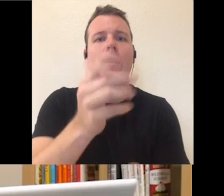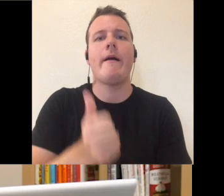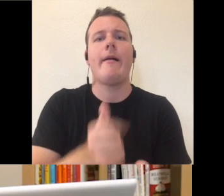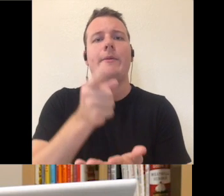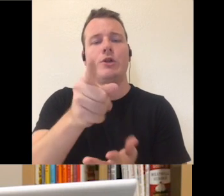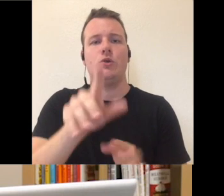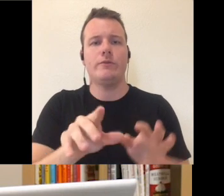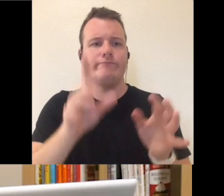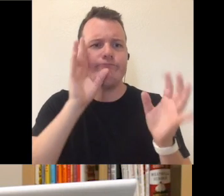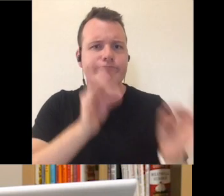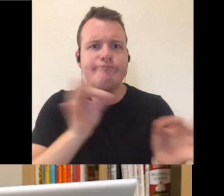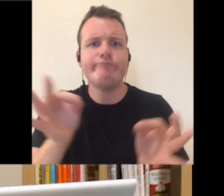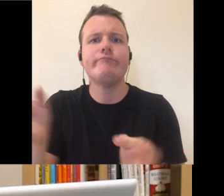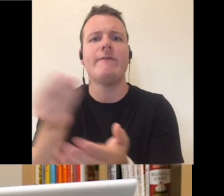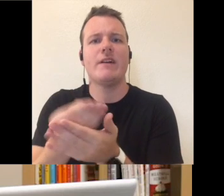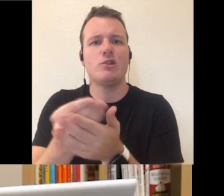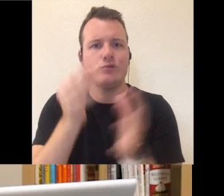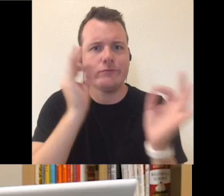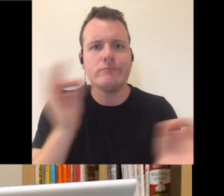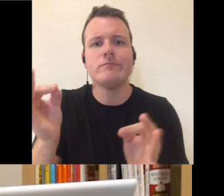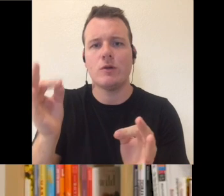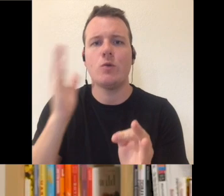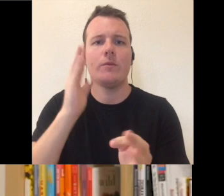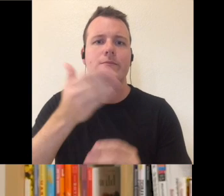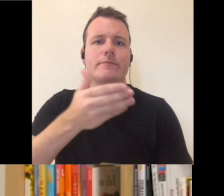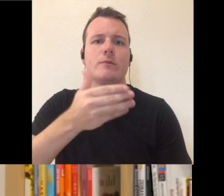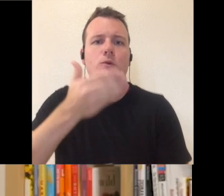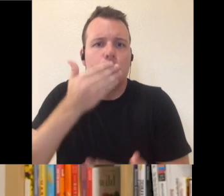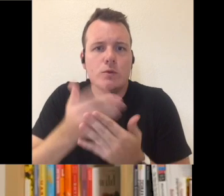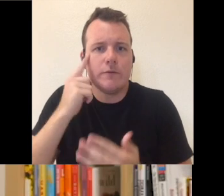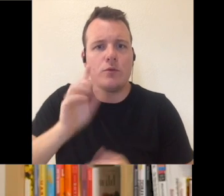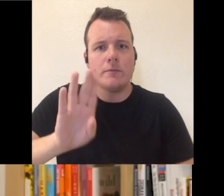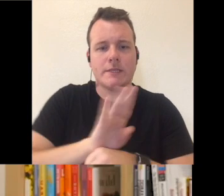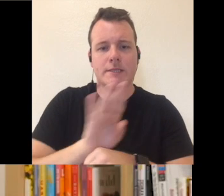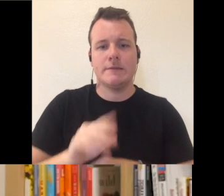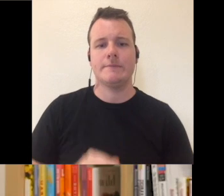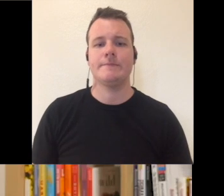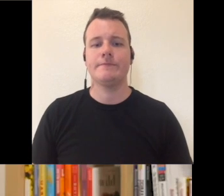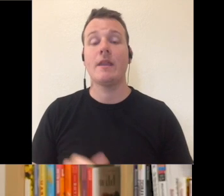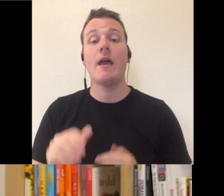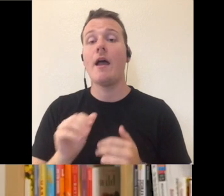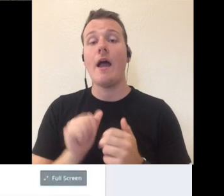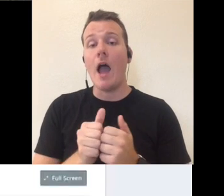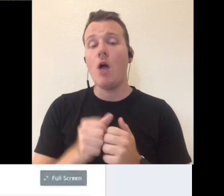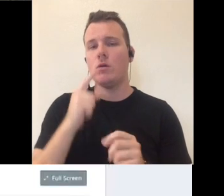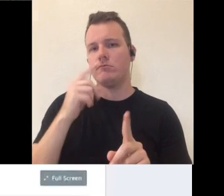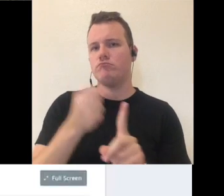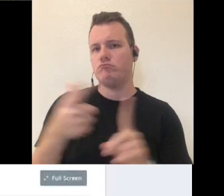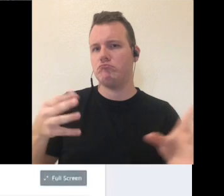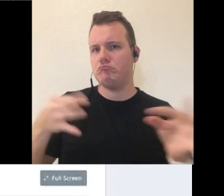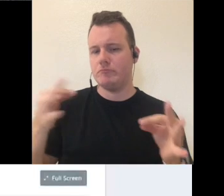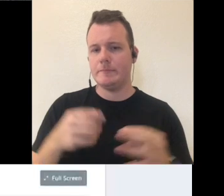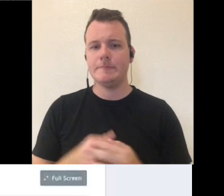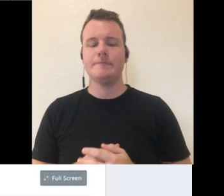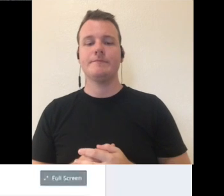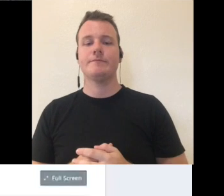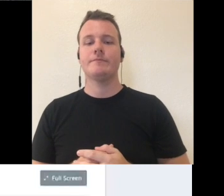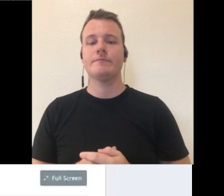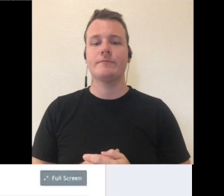that are going to be good for your business. Let's take a look at how Live Plan can actually help you, so when you look at the Live Plan forecast, you're